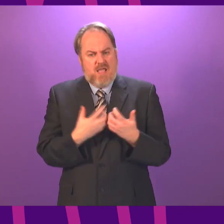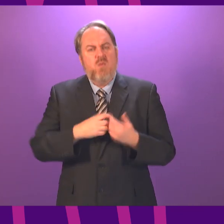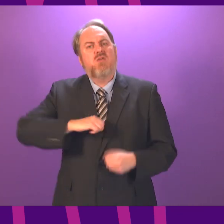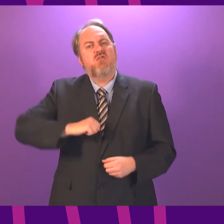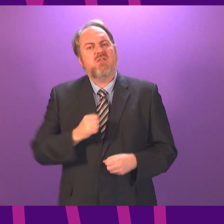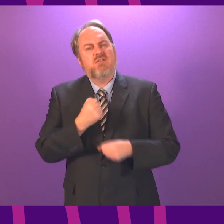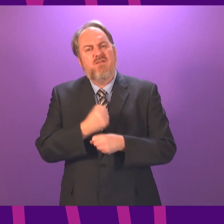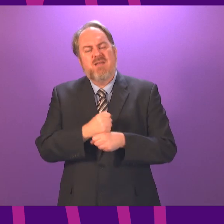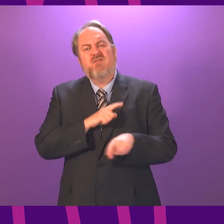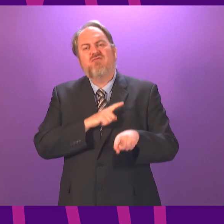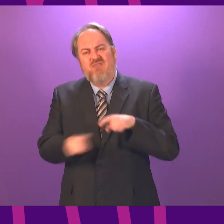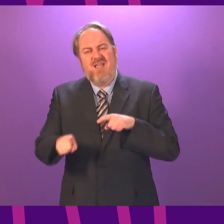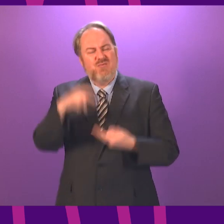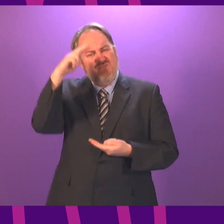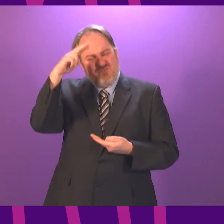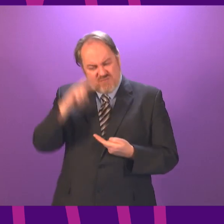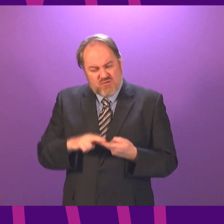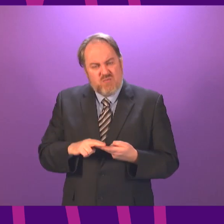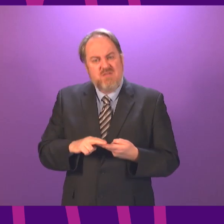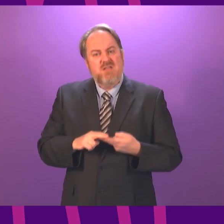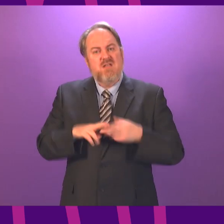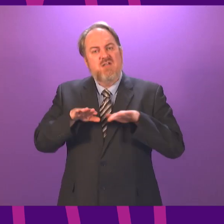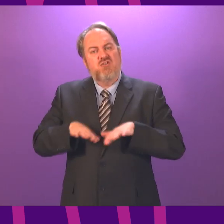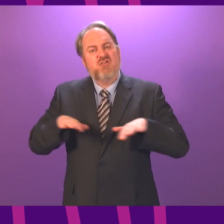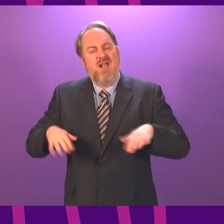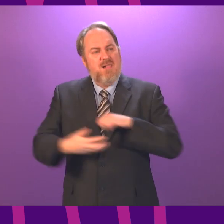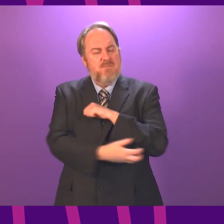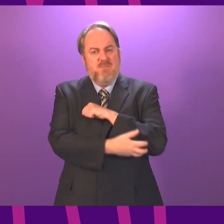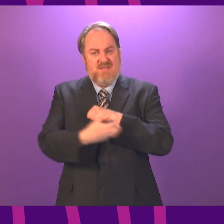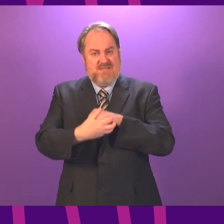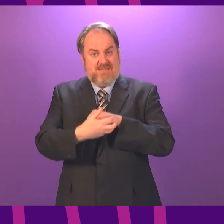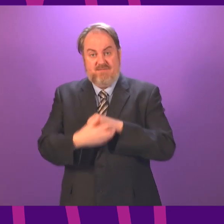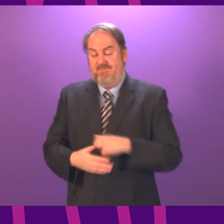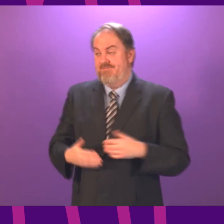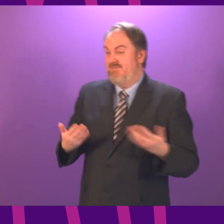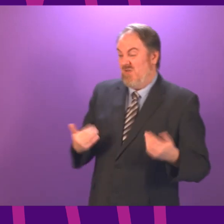Scottish Government is taking to tackle child poverty. (S5F-04830) The First Minister (Nicola Sturgeon): Monday marked the important milestone of the